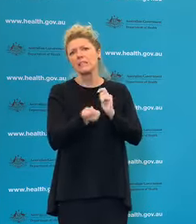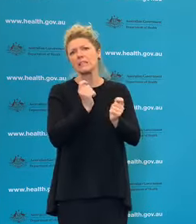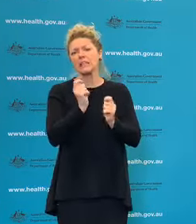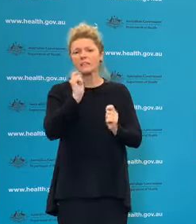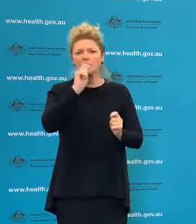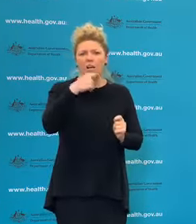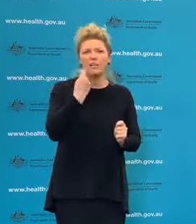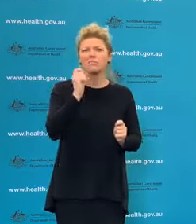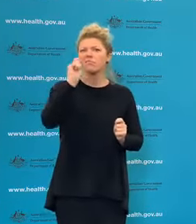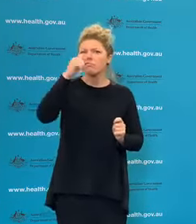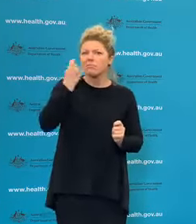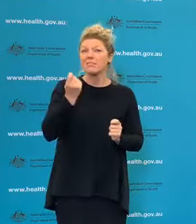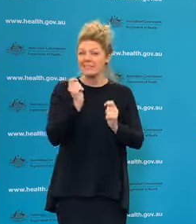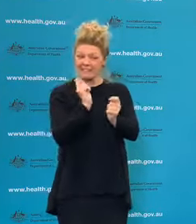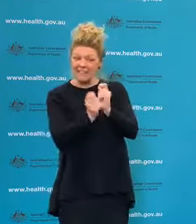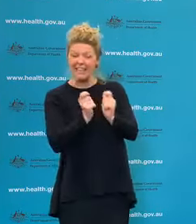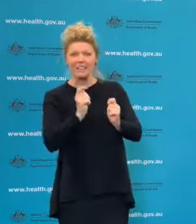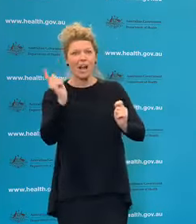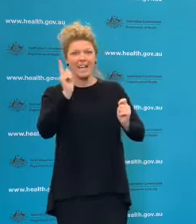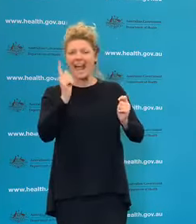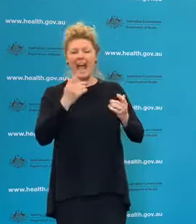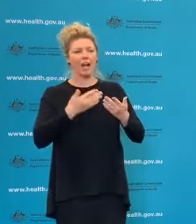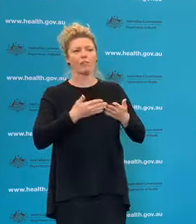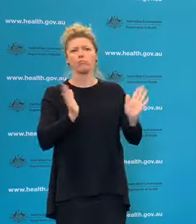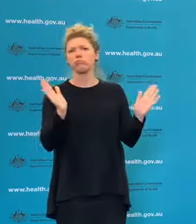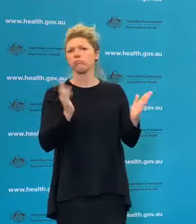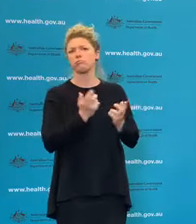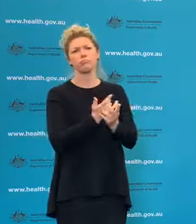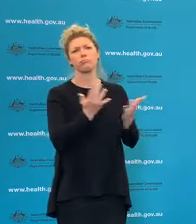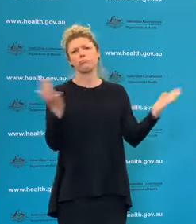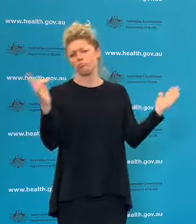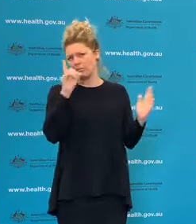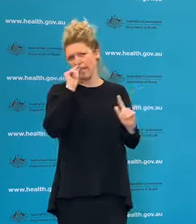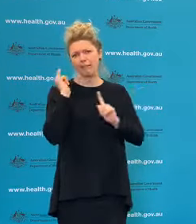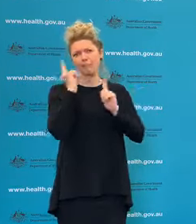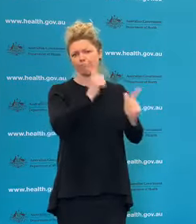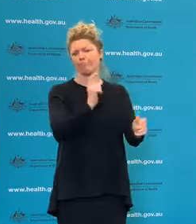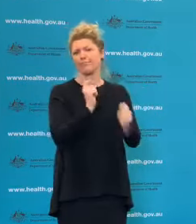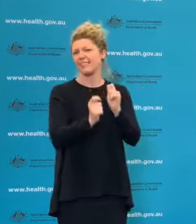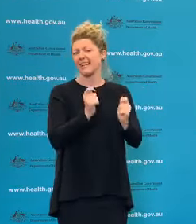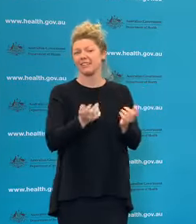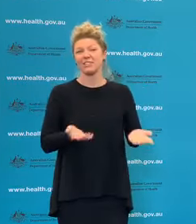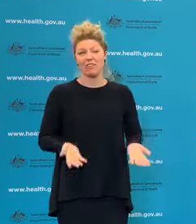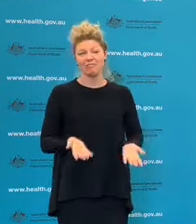expanding our testing across the country and so we do as I say encourage you to